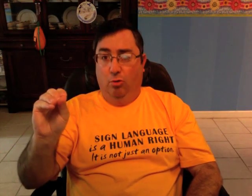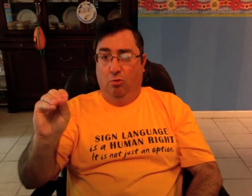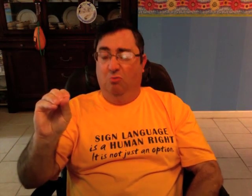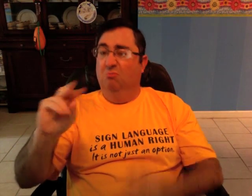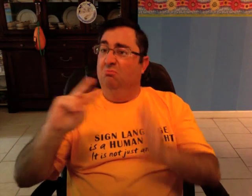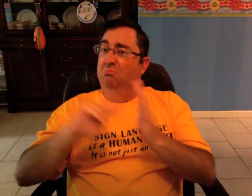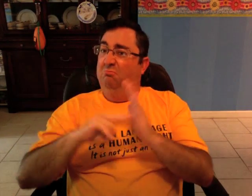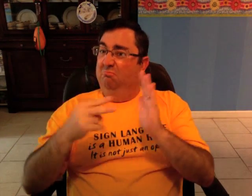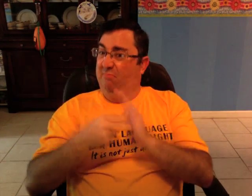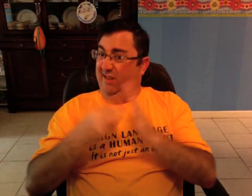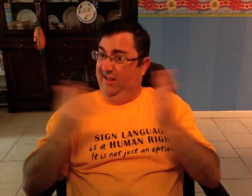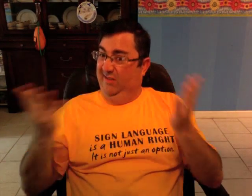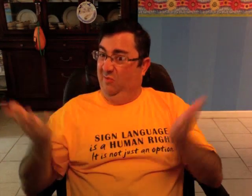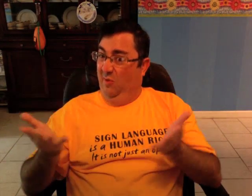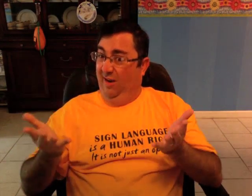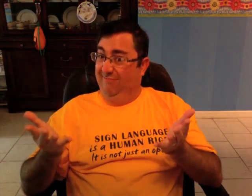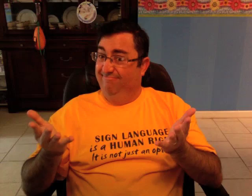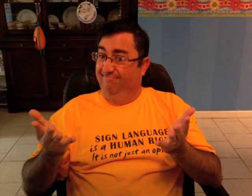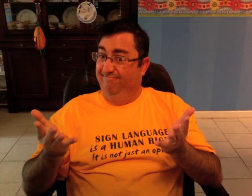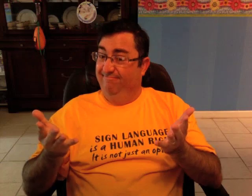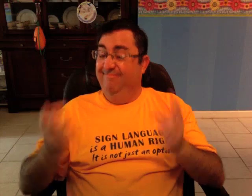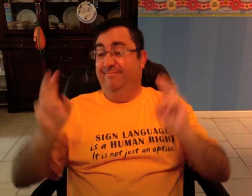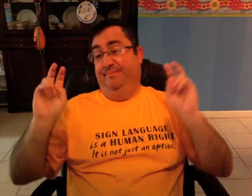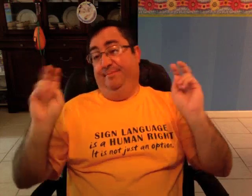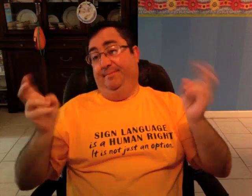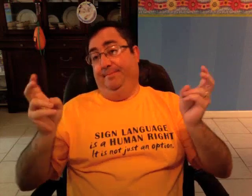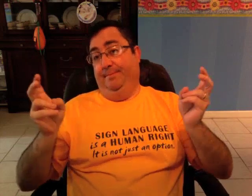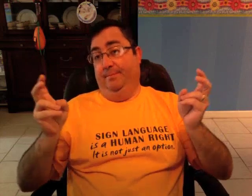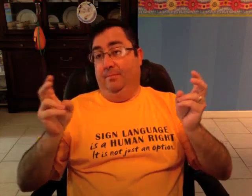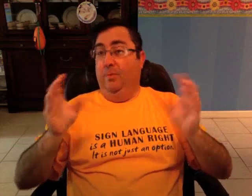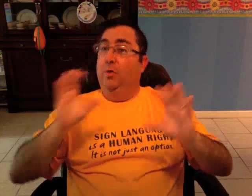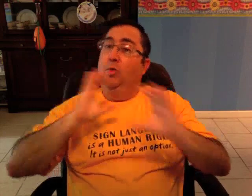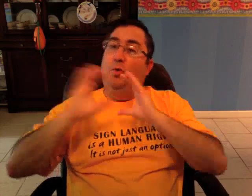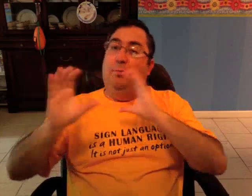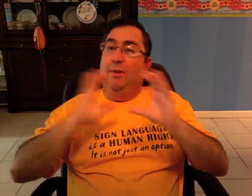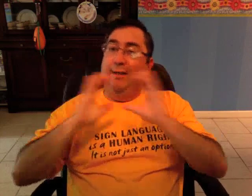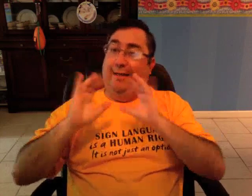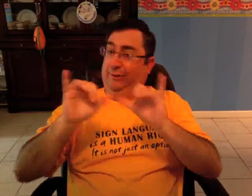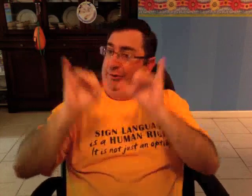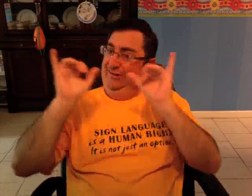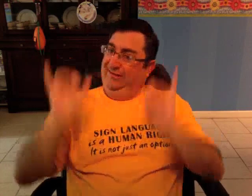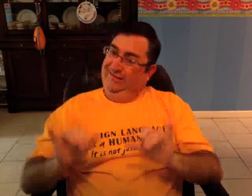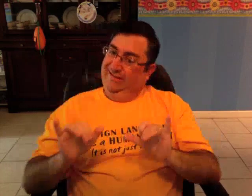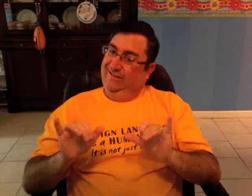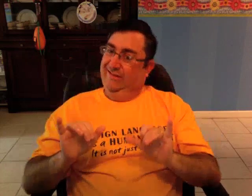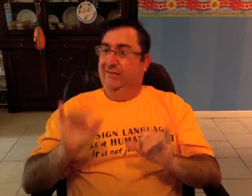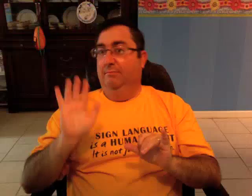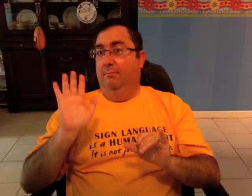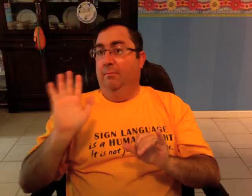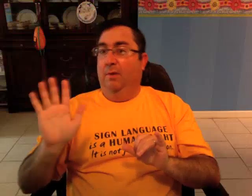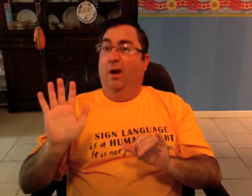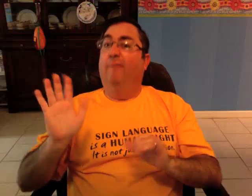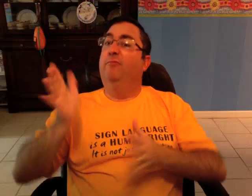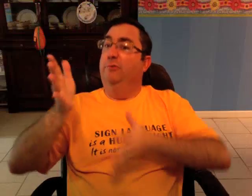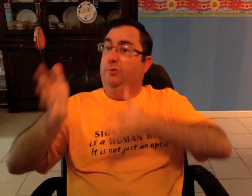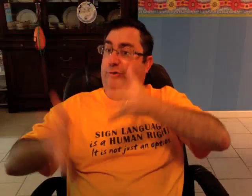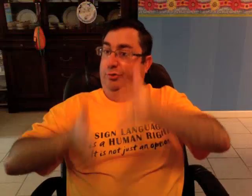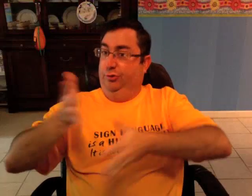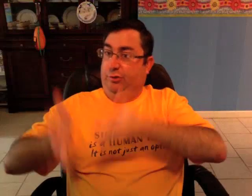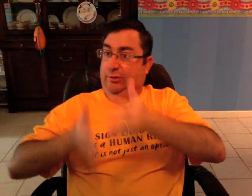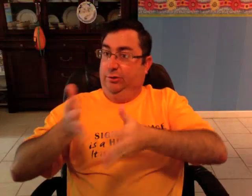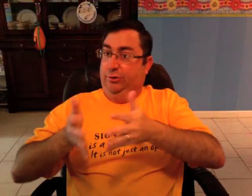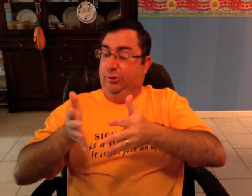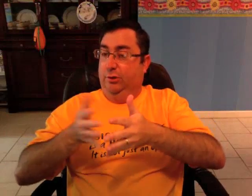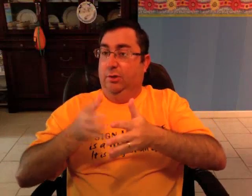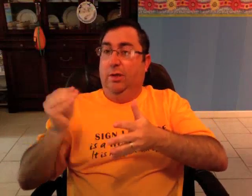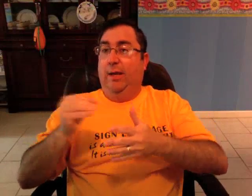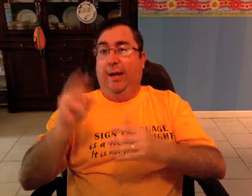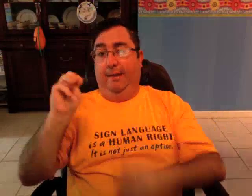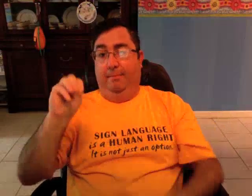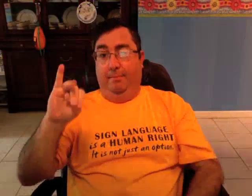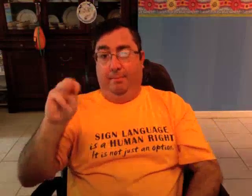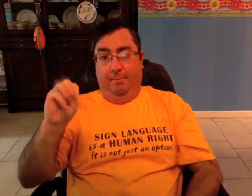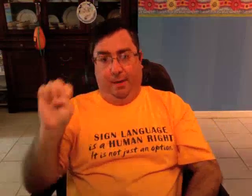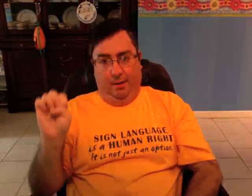which means "communication system of gesture and mime".